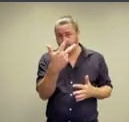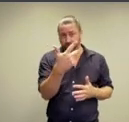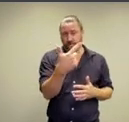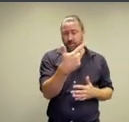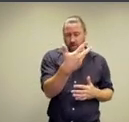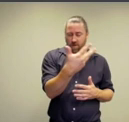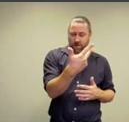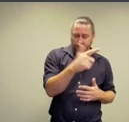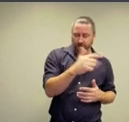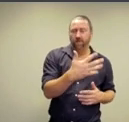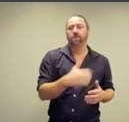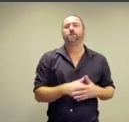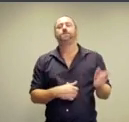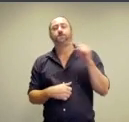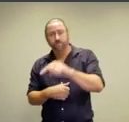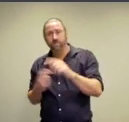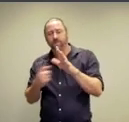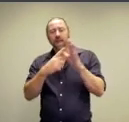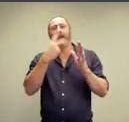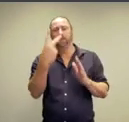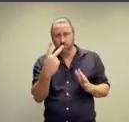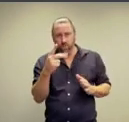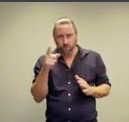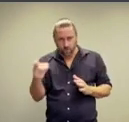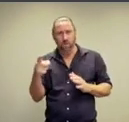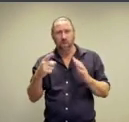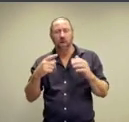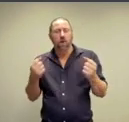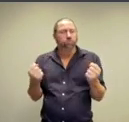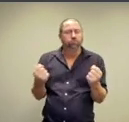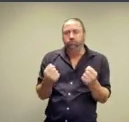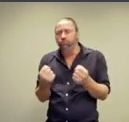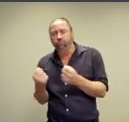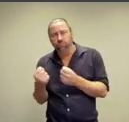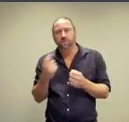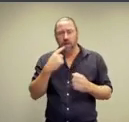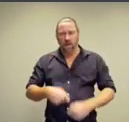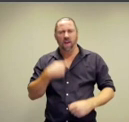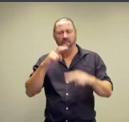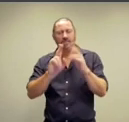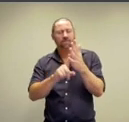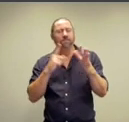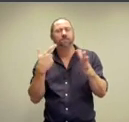and here in this image we see a close relative, the A2 jacket worn by the Tuskagee airmen.